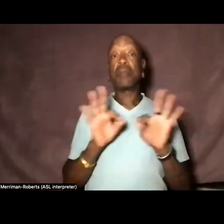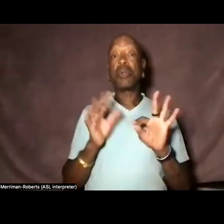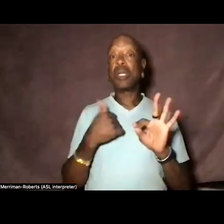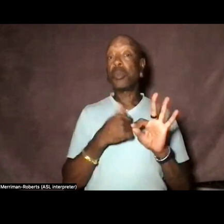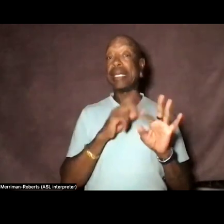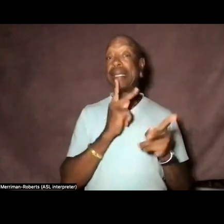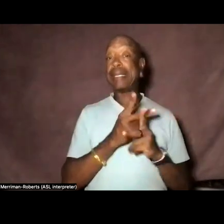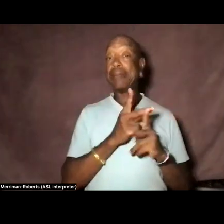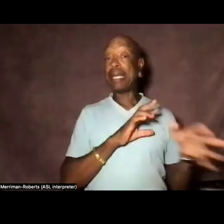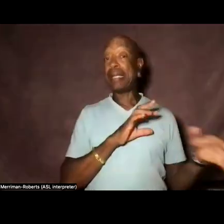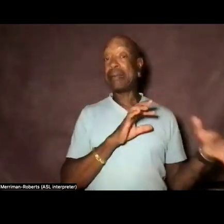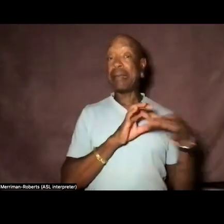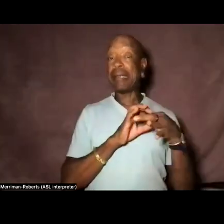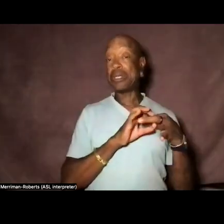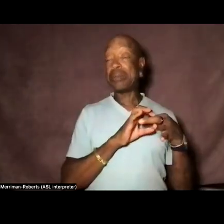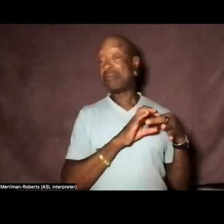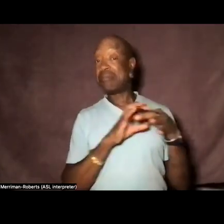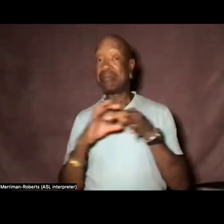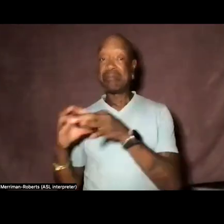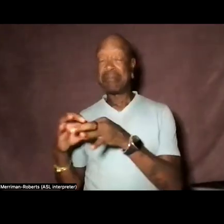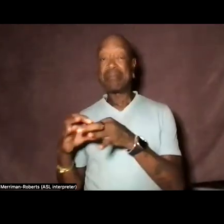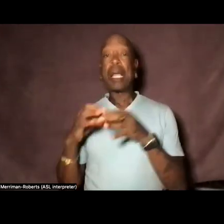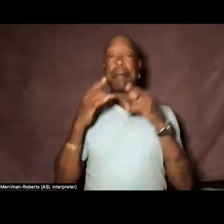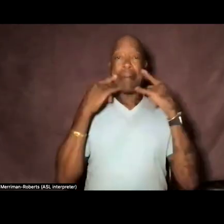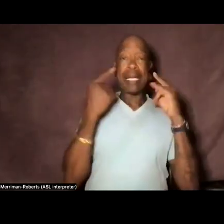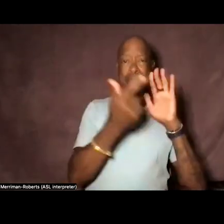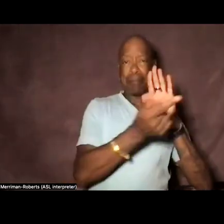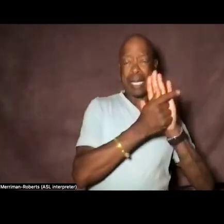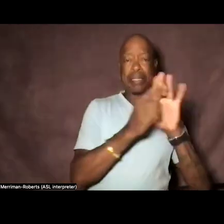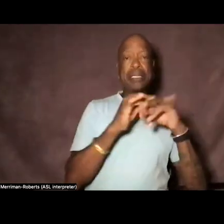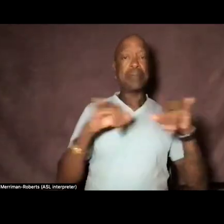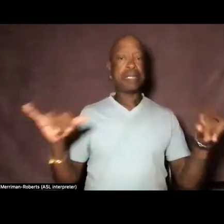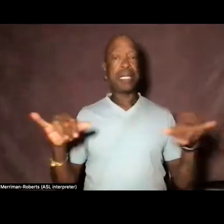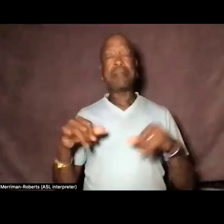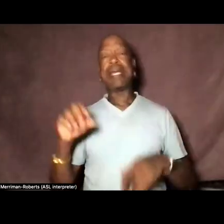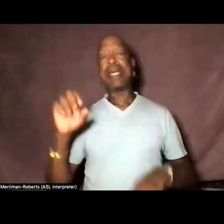that these mask bands are coming at the same time that encampment bans are coming and what